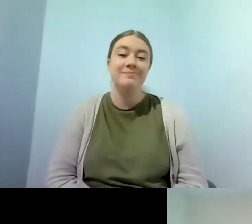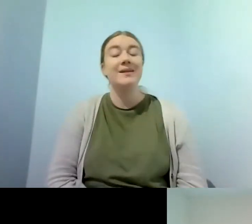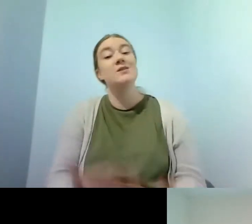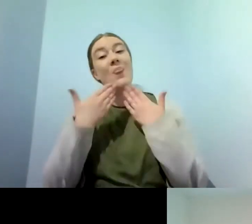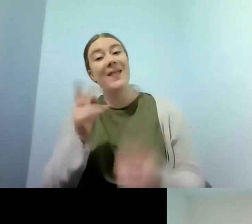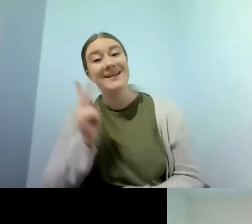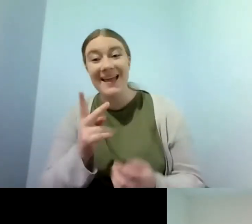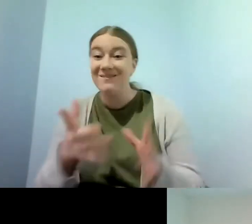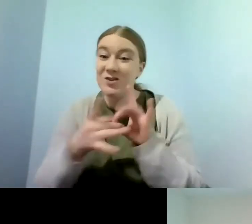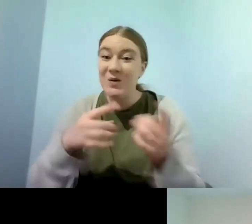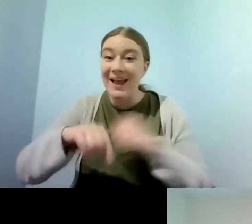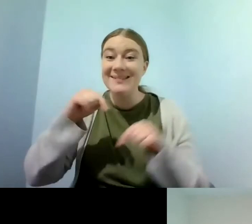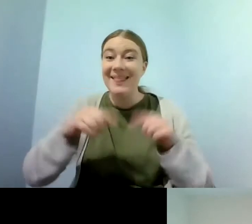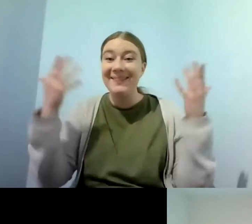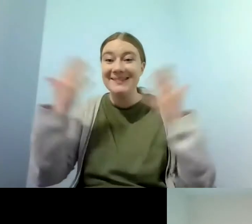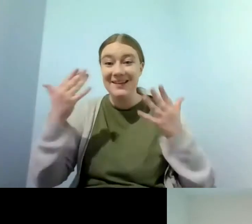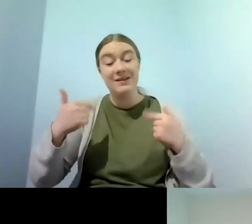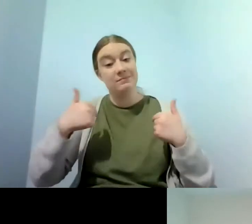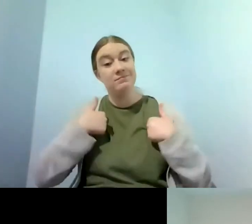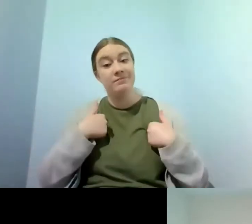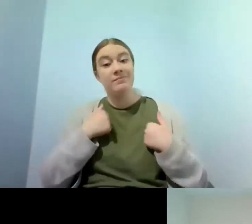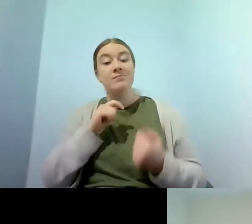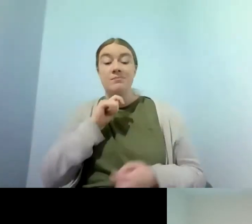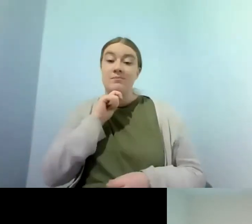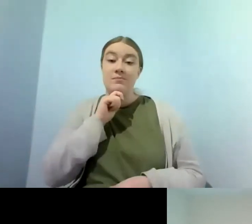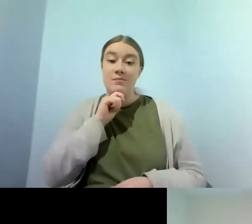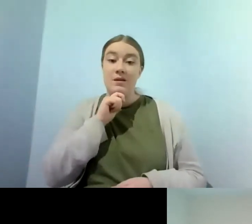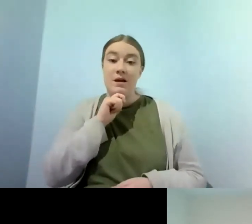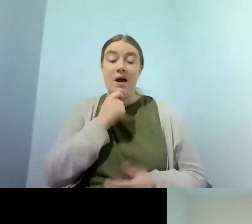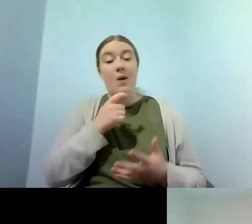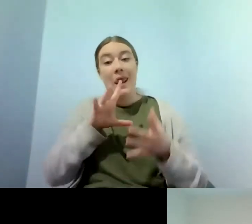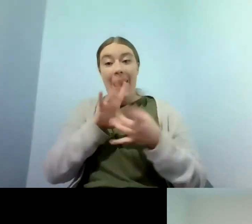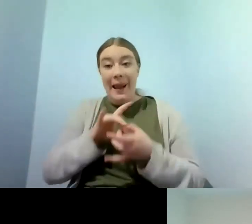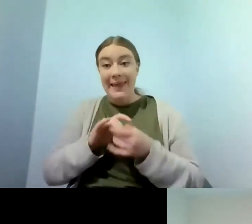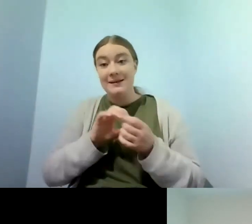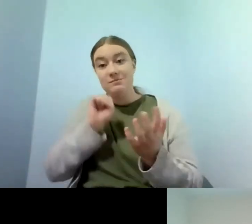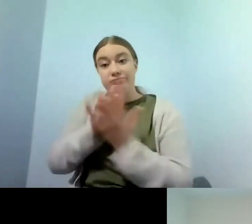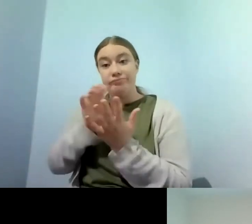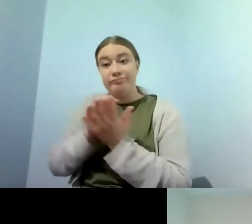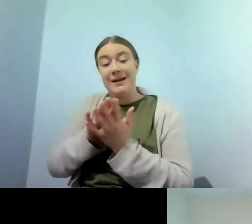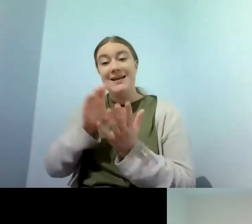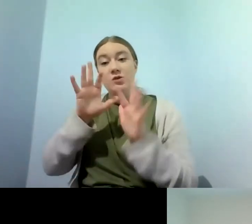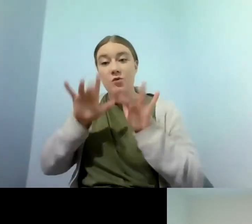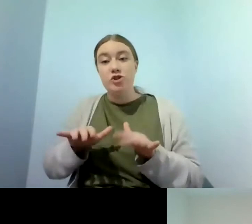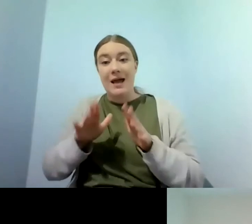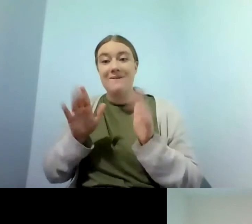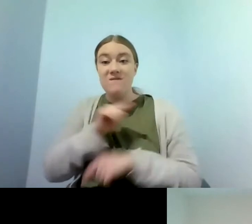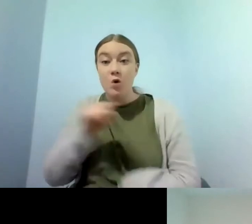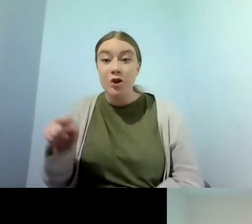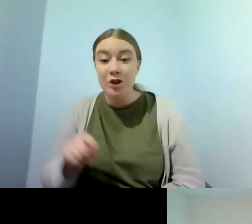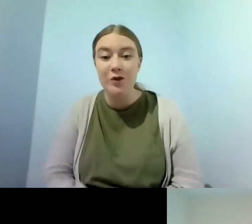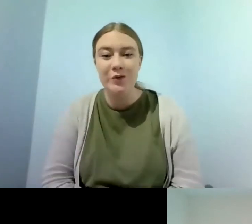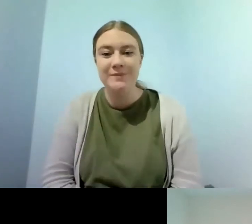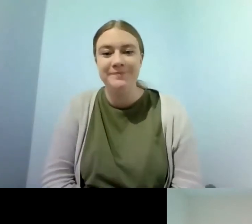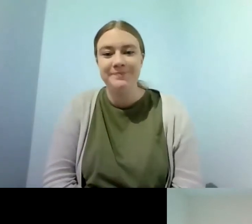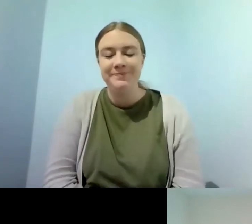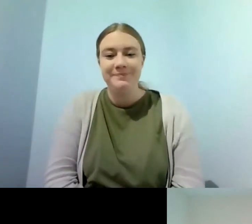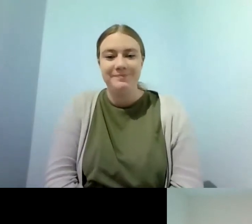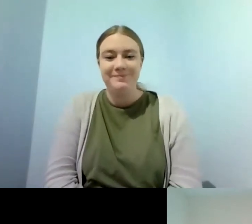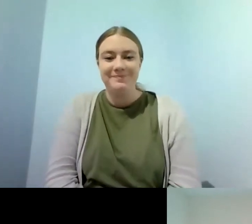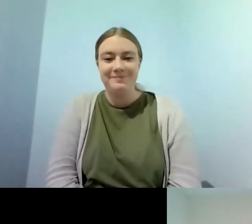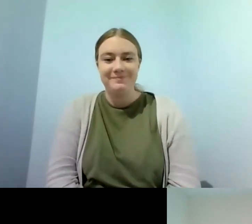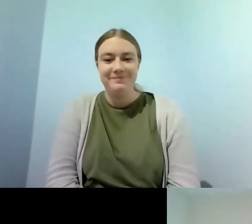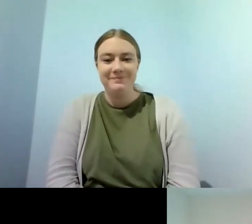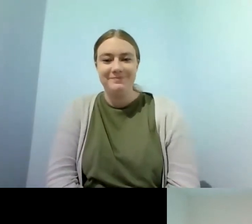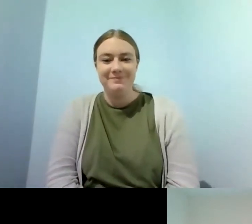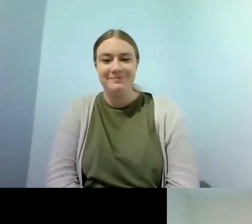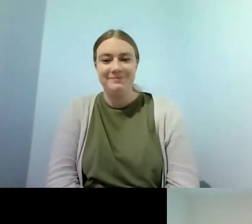joining us this evening i'm just going to copy um some links into the chat box for you um if i can